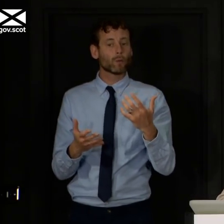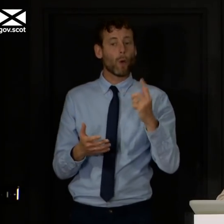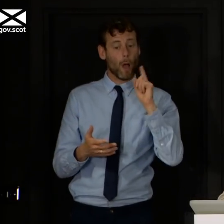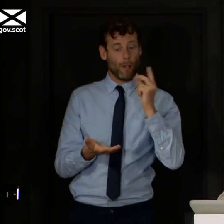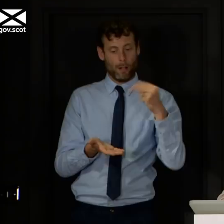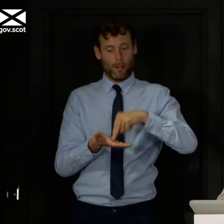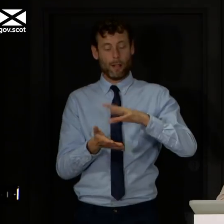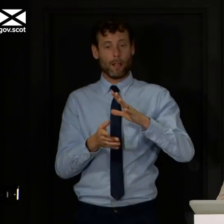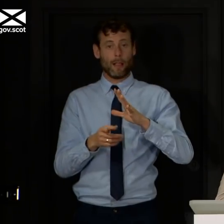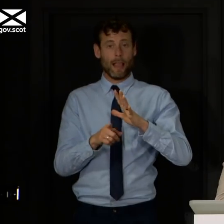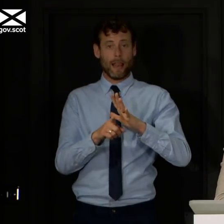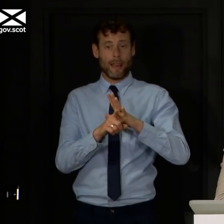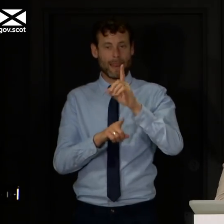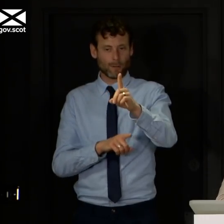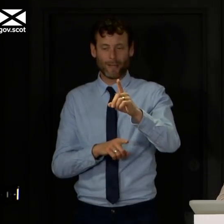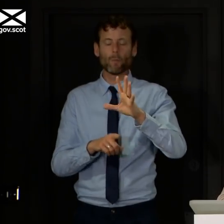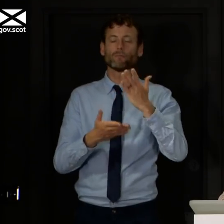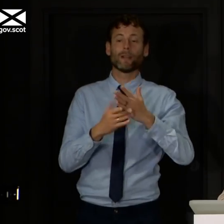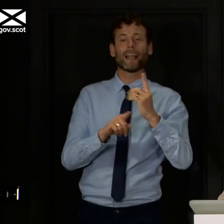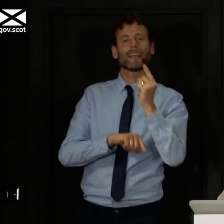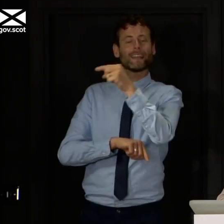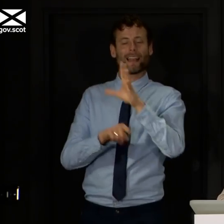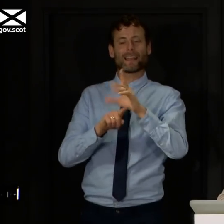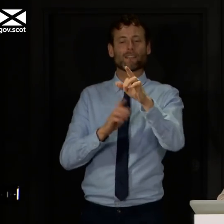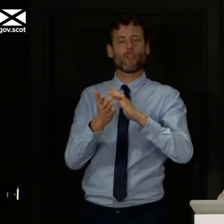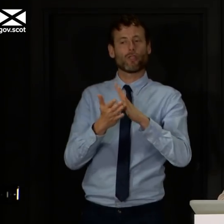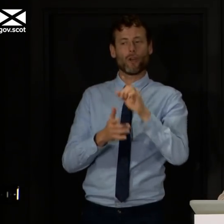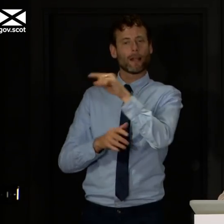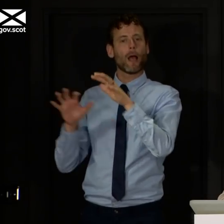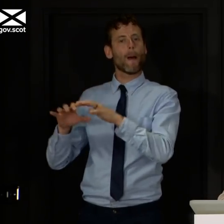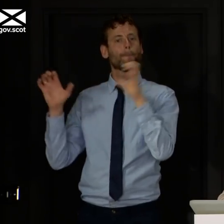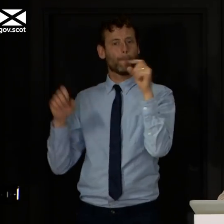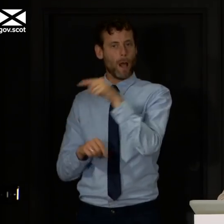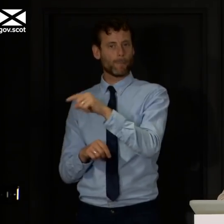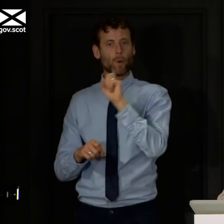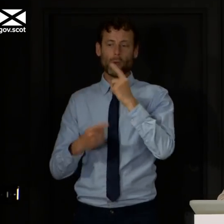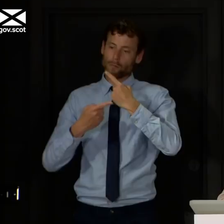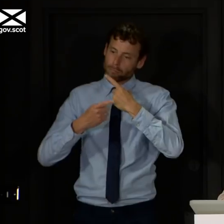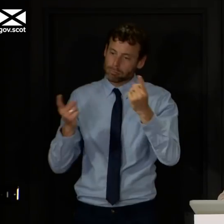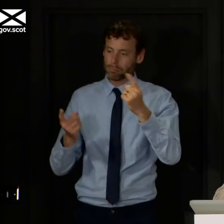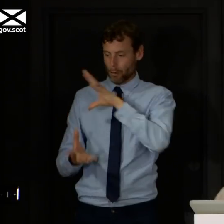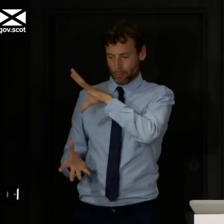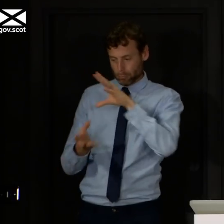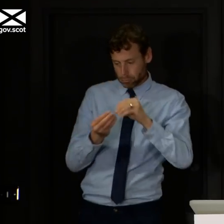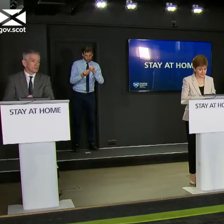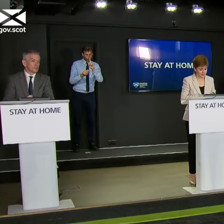well I won't stand here I will be in parliament next Thursday setting out the conclusions we have reached and the rationale for them.